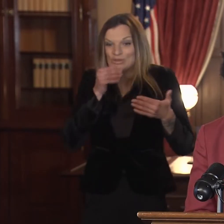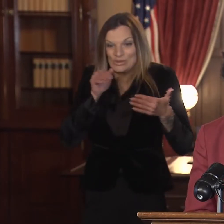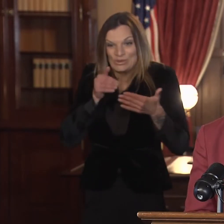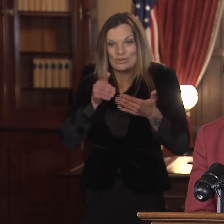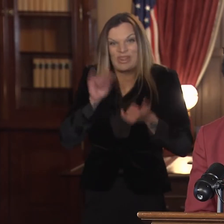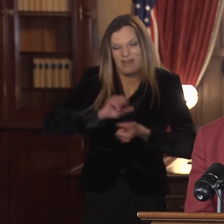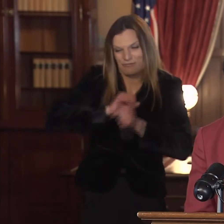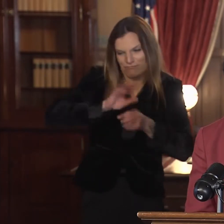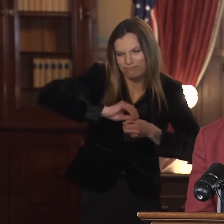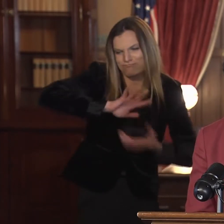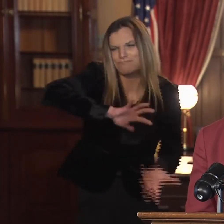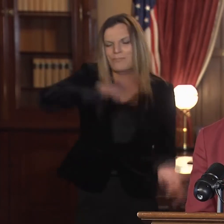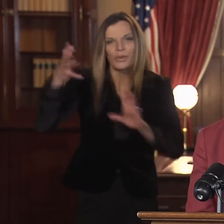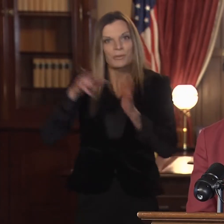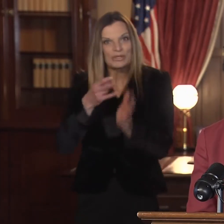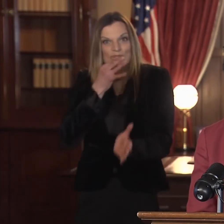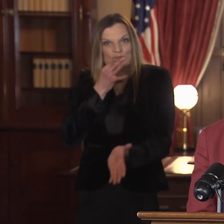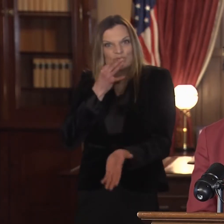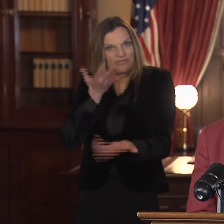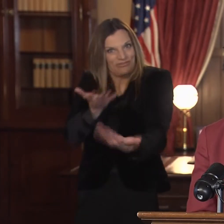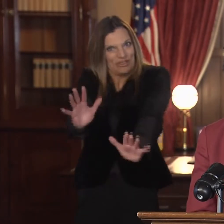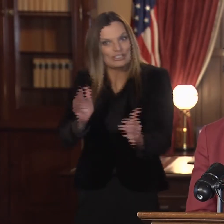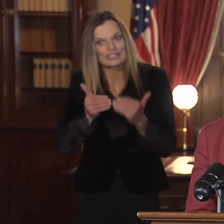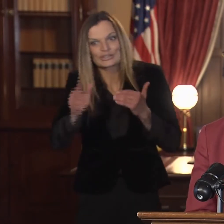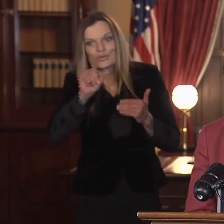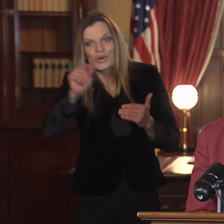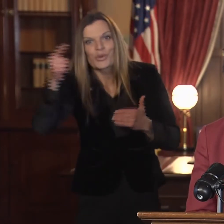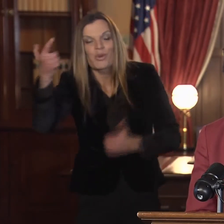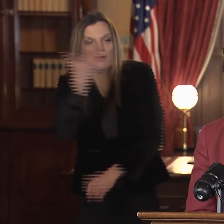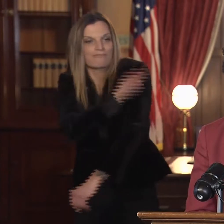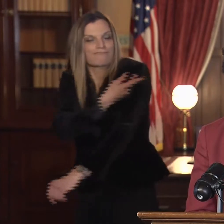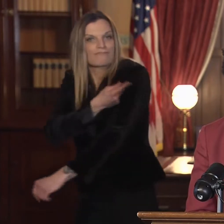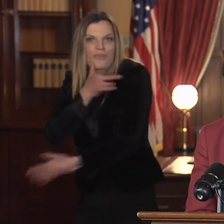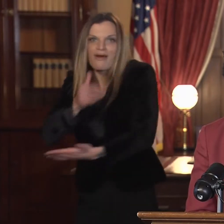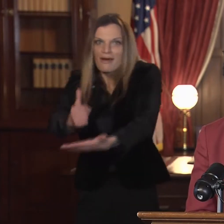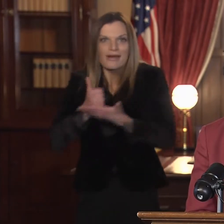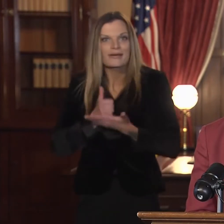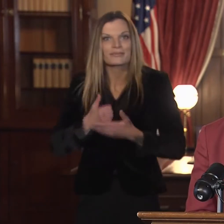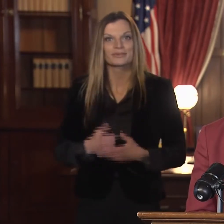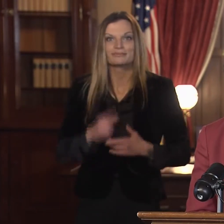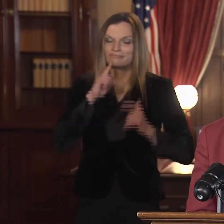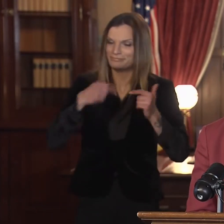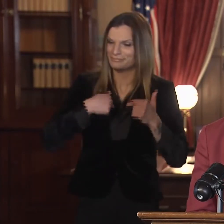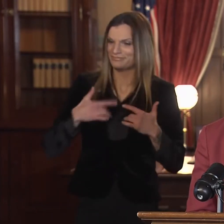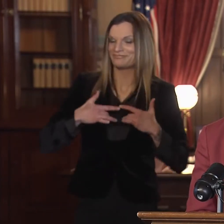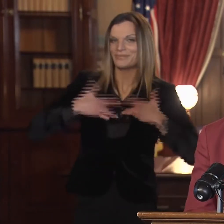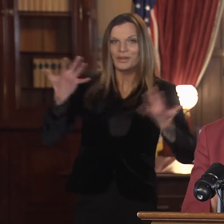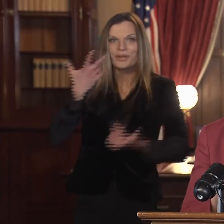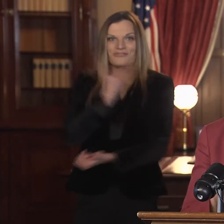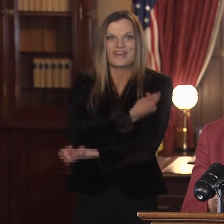IT MEANS 2021 WILL BE A BETTER YEAR AND THE END OF THE PANDEMIC I'M VERY EXCITED ABOUT THE